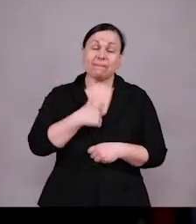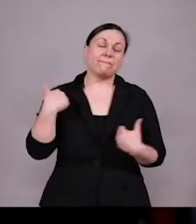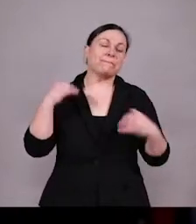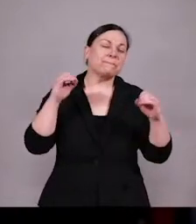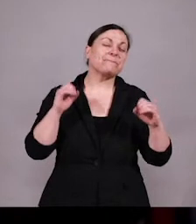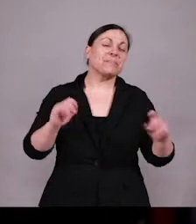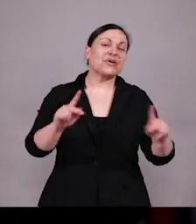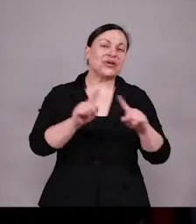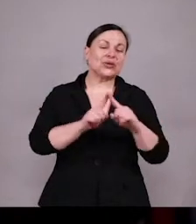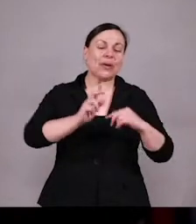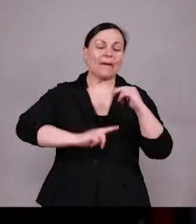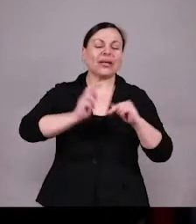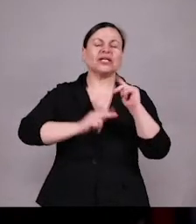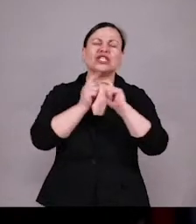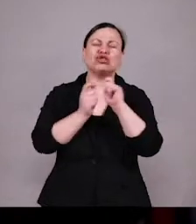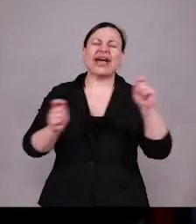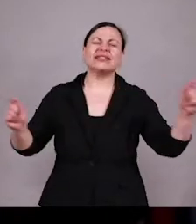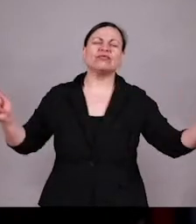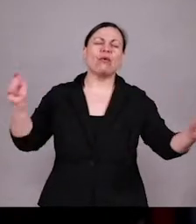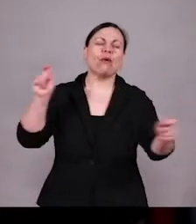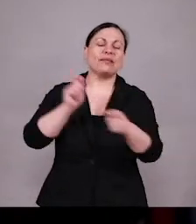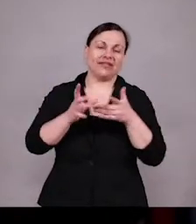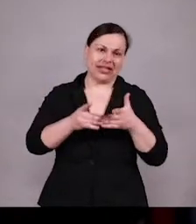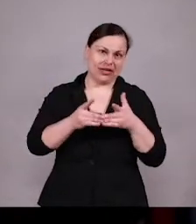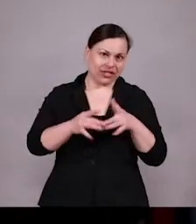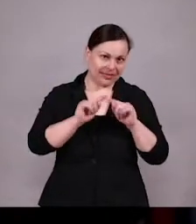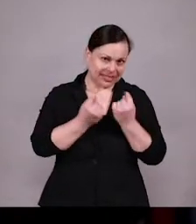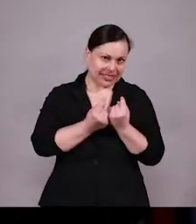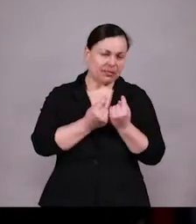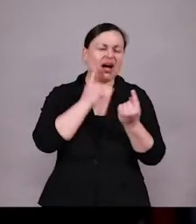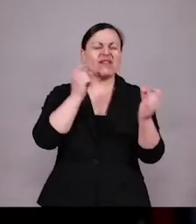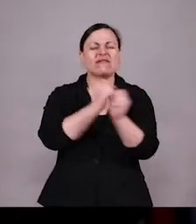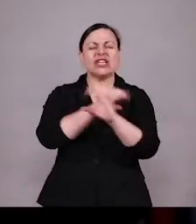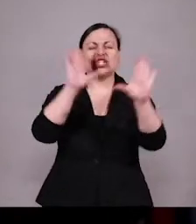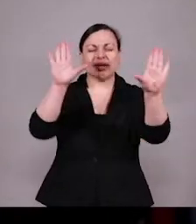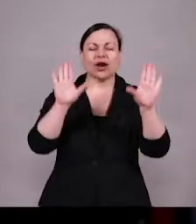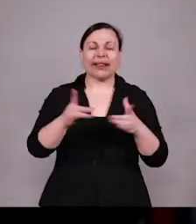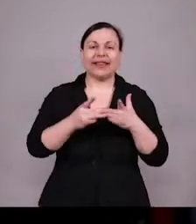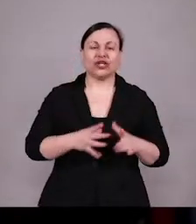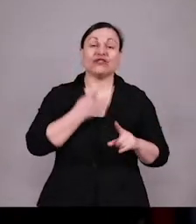I’ve had the opportunity to build a transformative leadership team of visionary leaders from